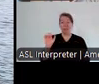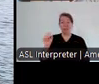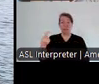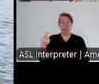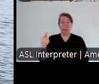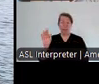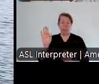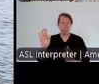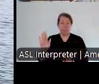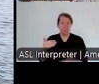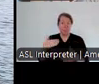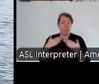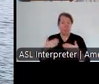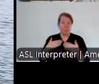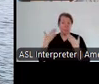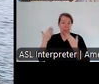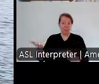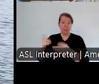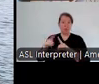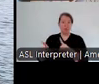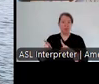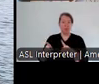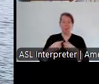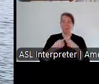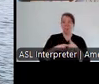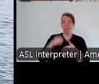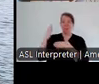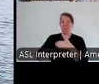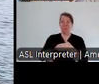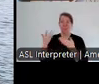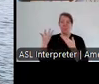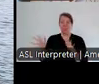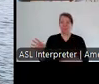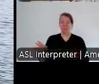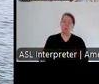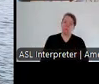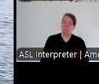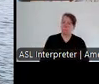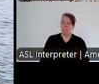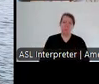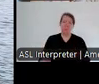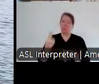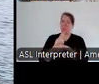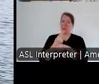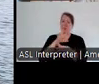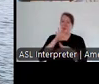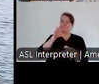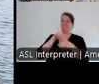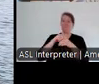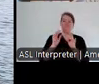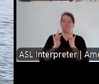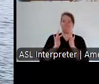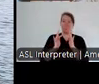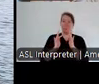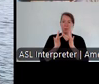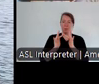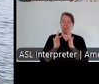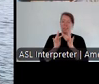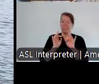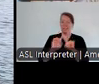but that is not the beginning and the end when it comes to how users use things online, or how they are on the internet, so I would say that's the failure there.